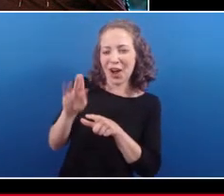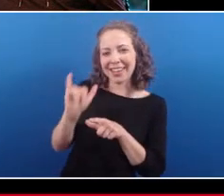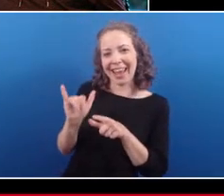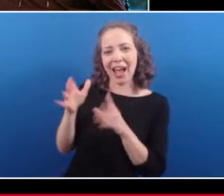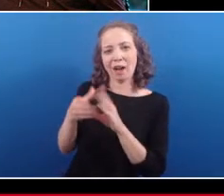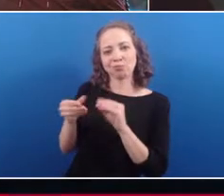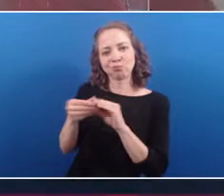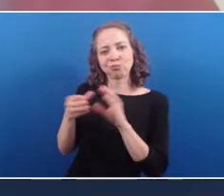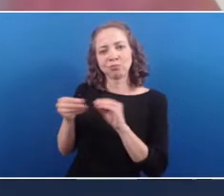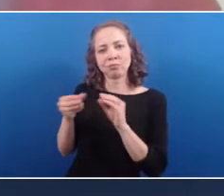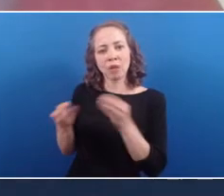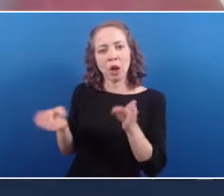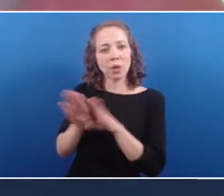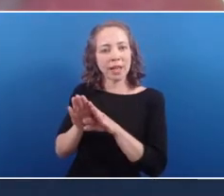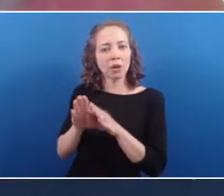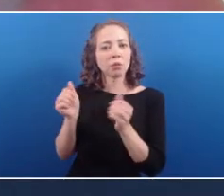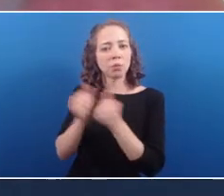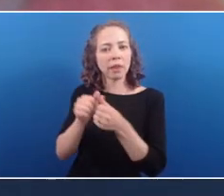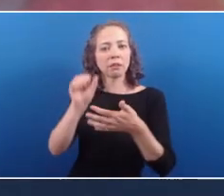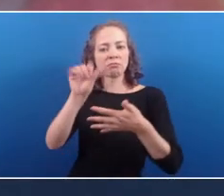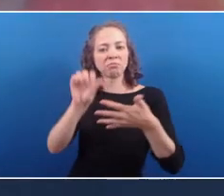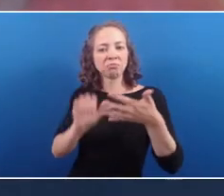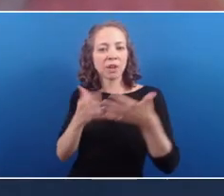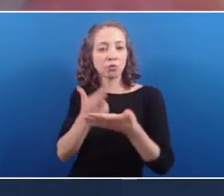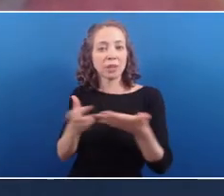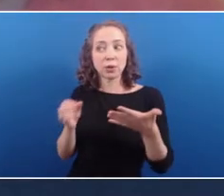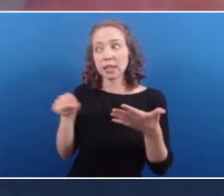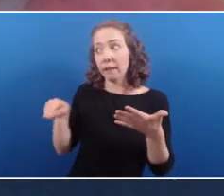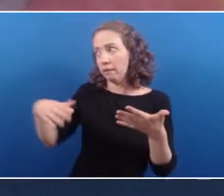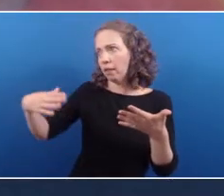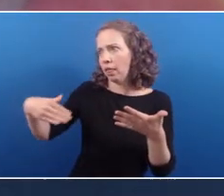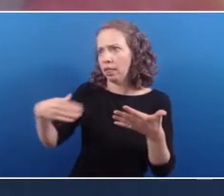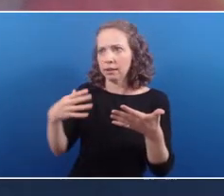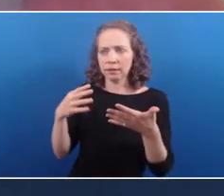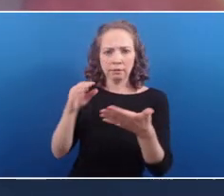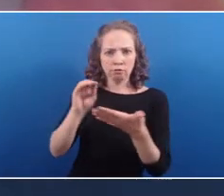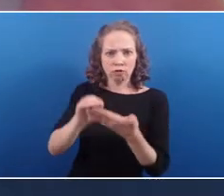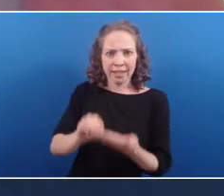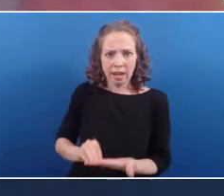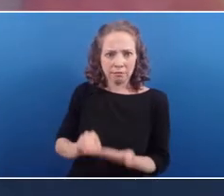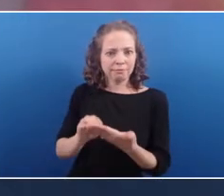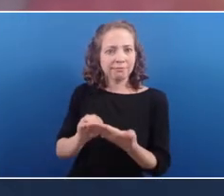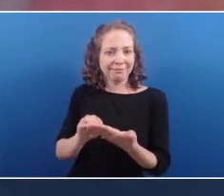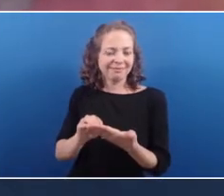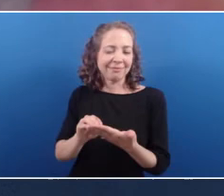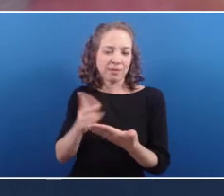in case you didn’t get a change to take those down when we first mentioned them. Great, thanks, Crystal.